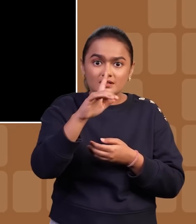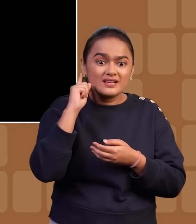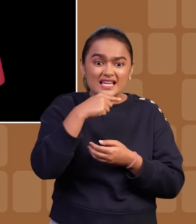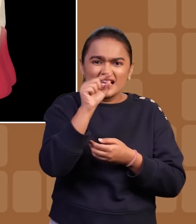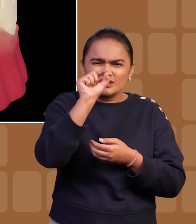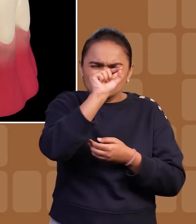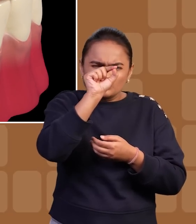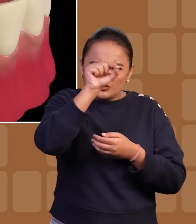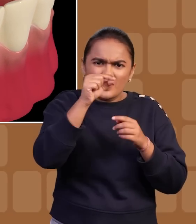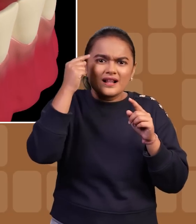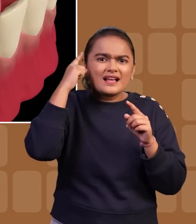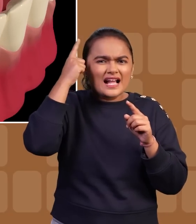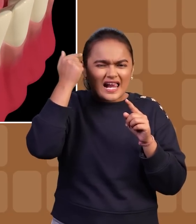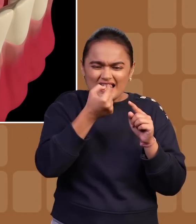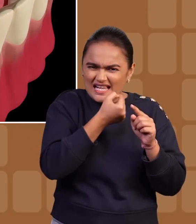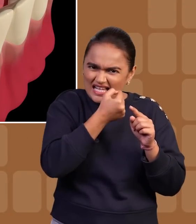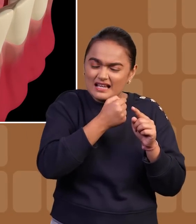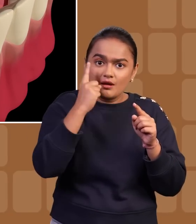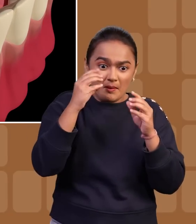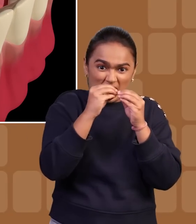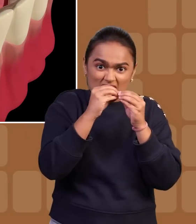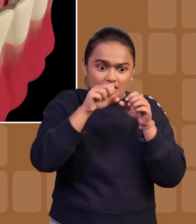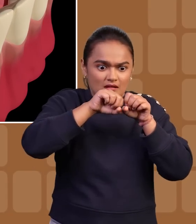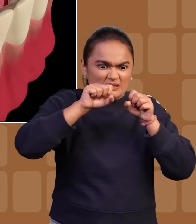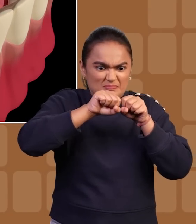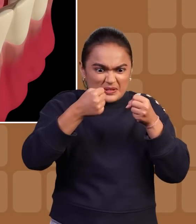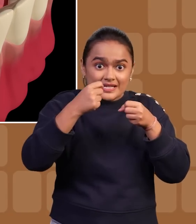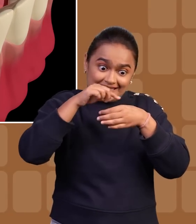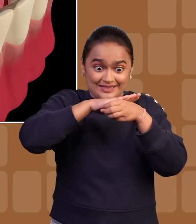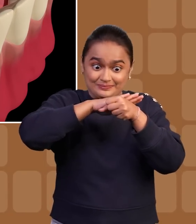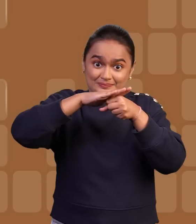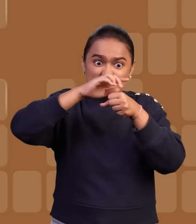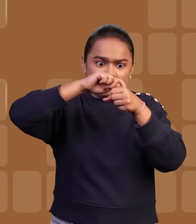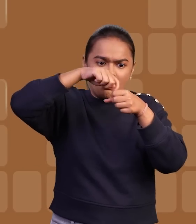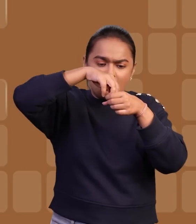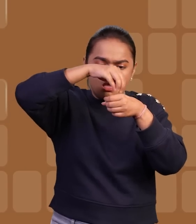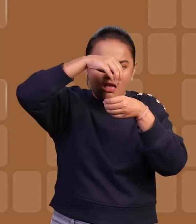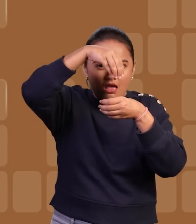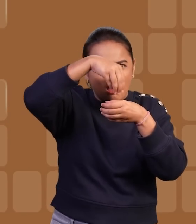A cavity is a small hole formed when bacteria break down the tooth. It doesn't cause pain in the beginning.